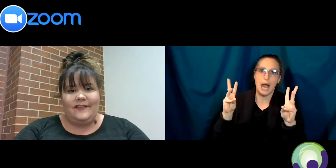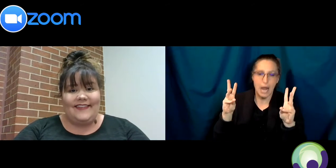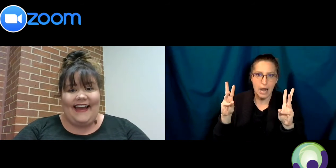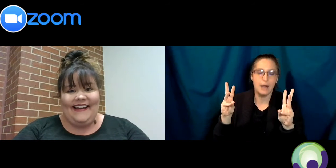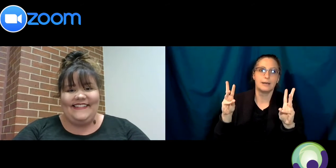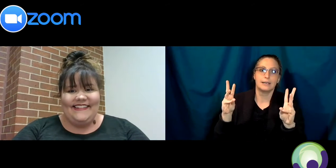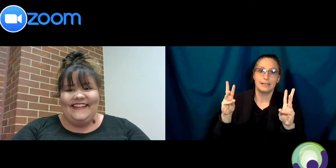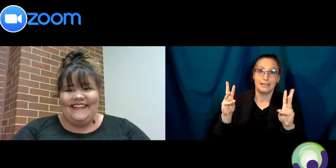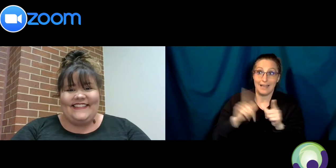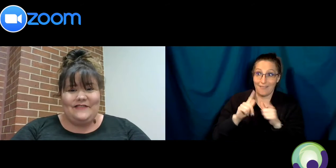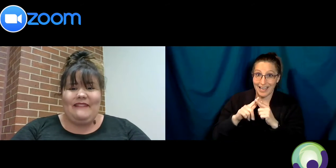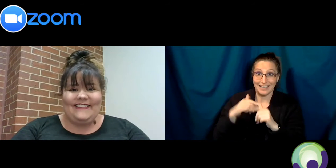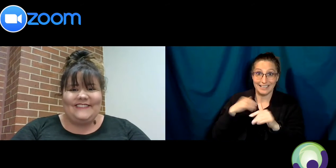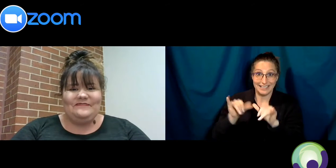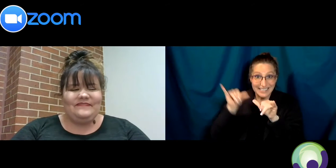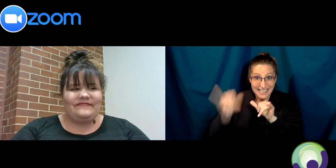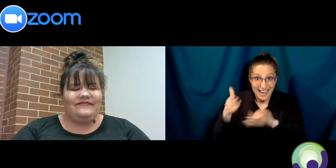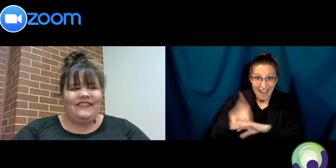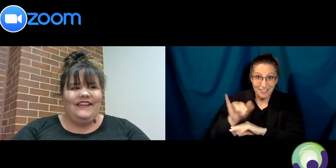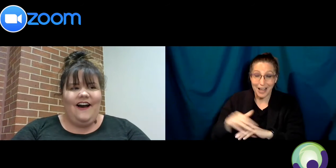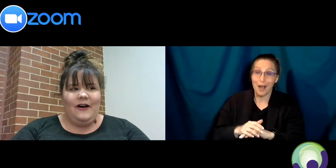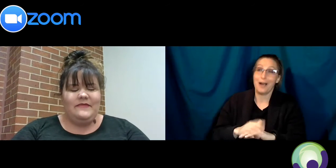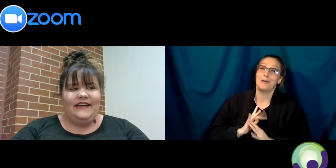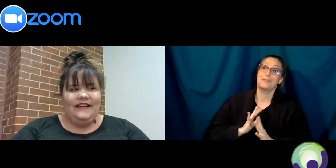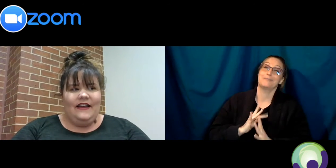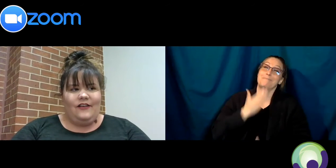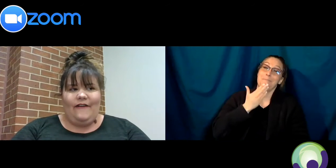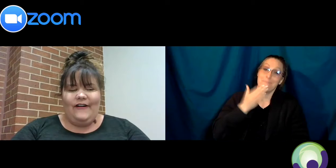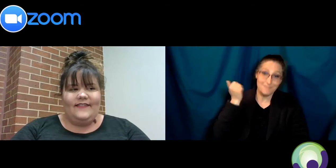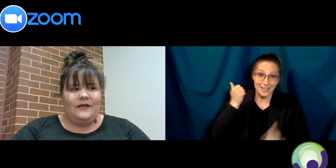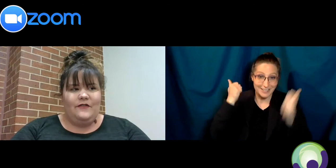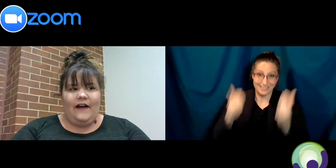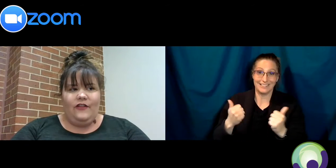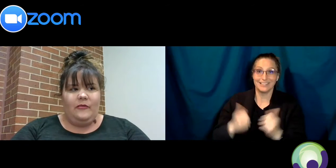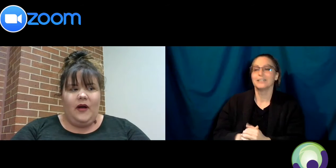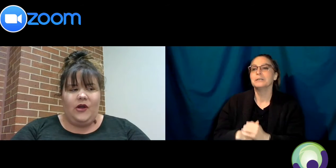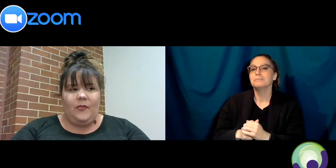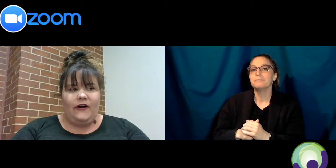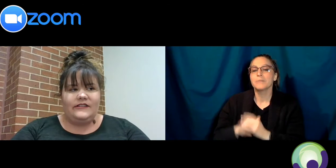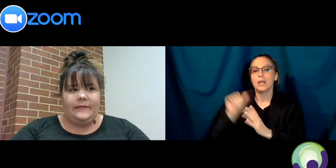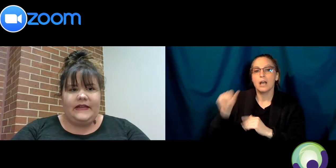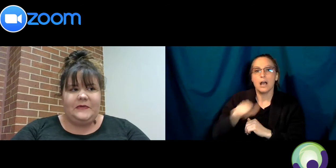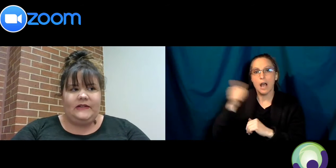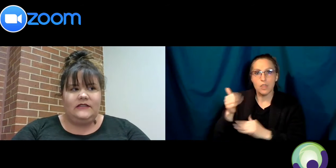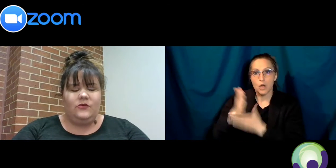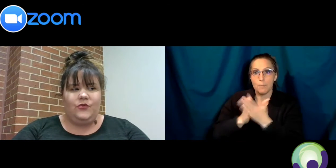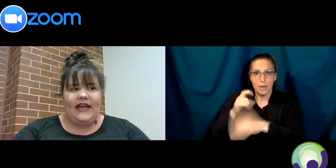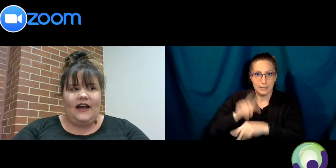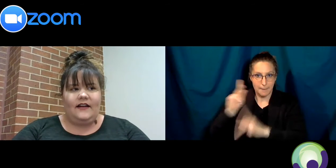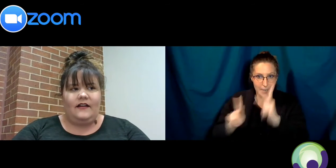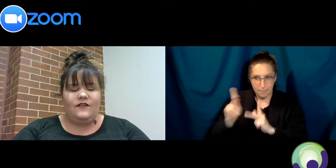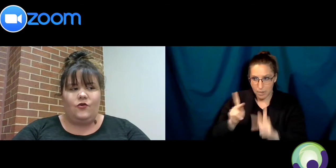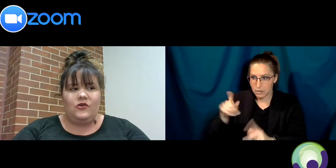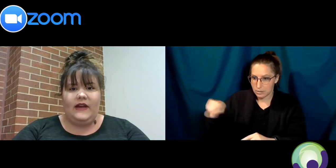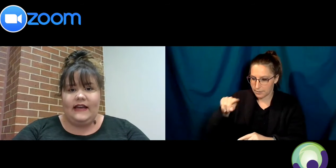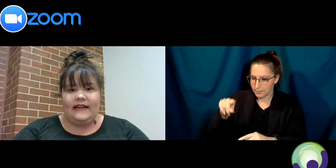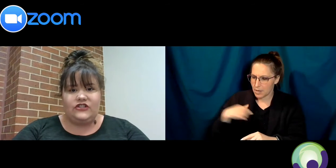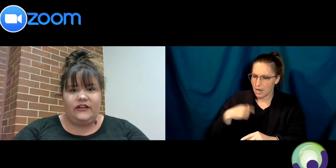stay is even better. As far as some of the other part-time people, we had a social media intern